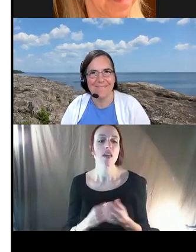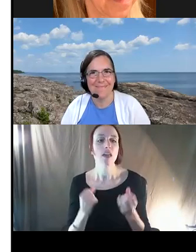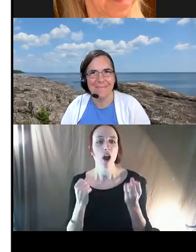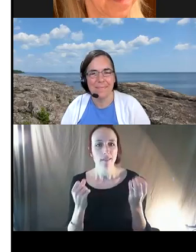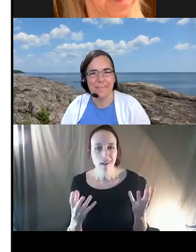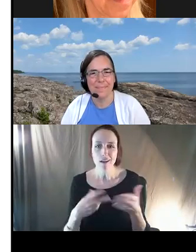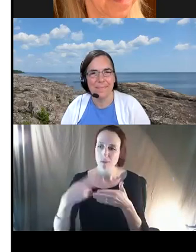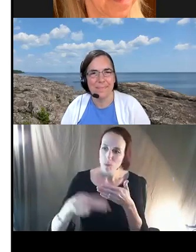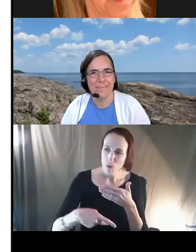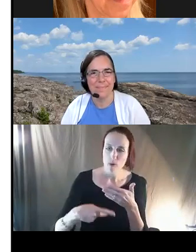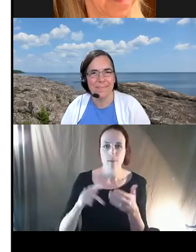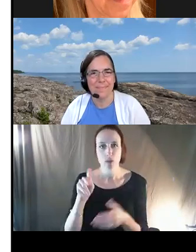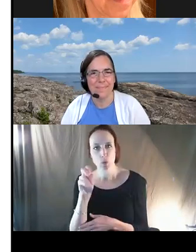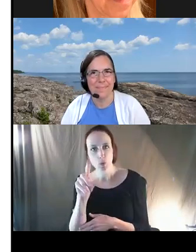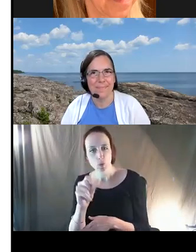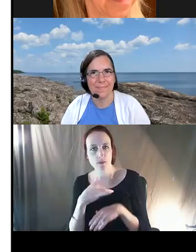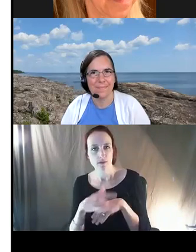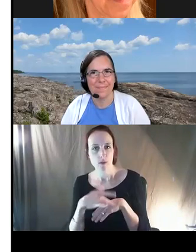think and process.